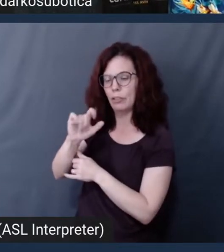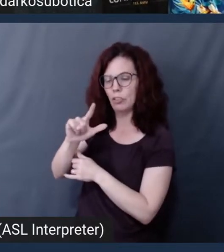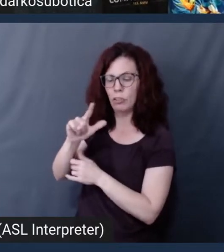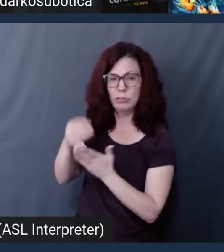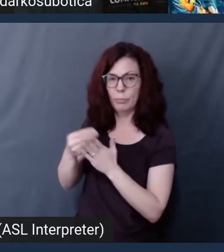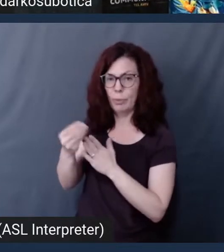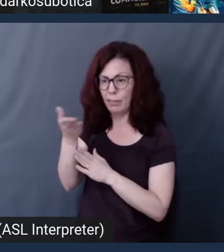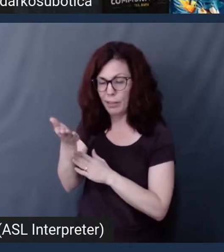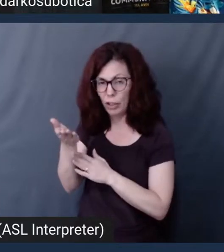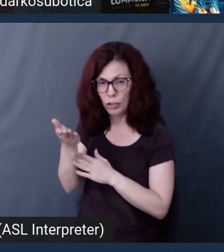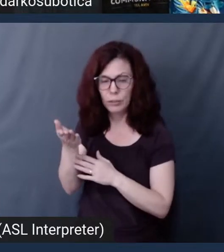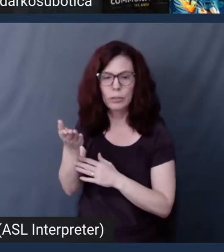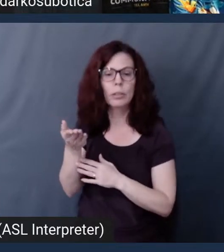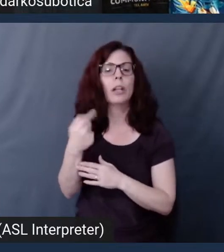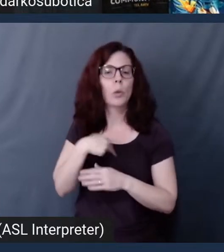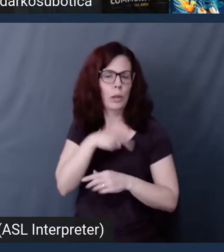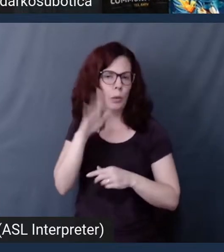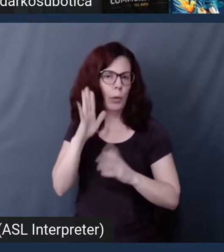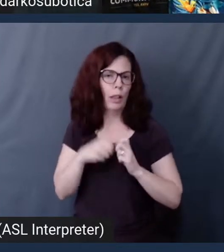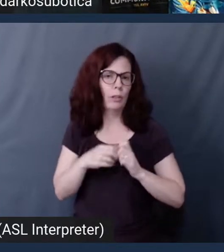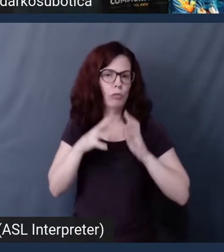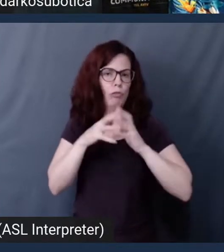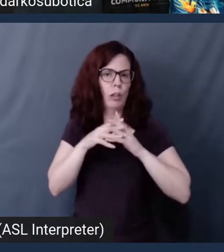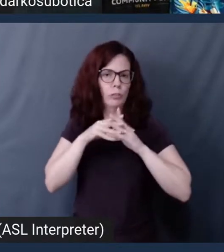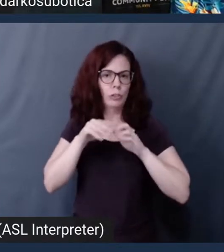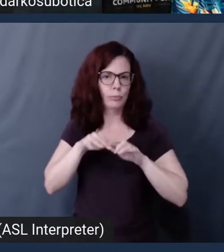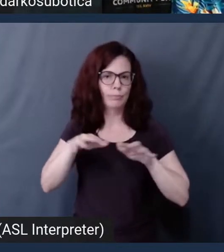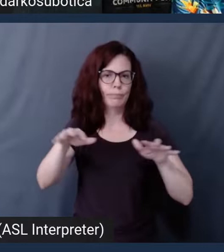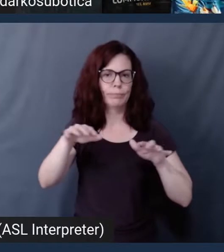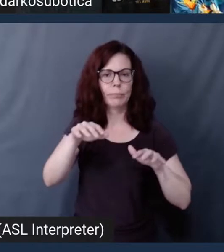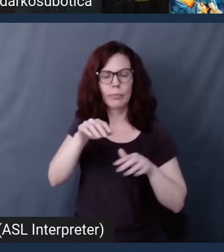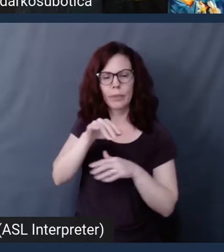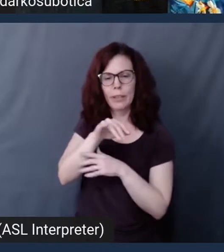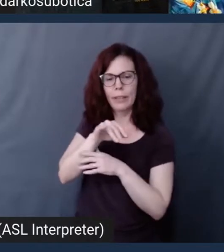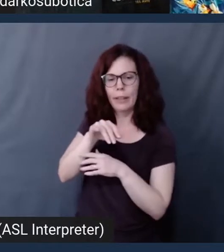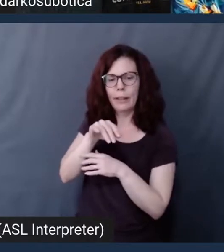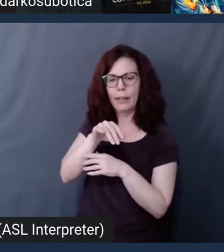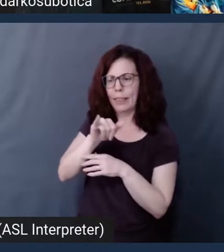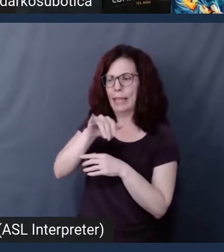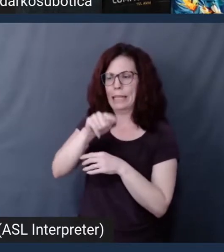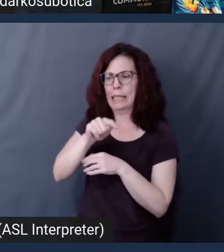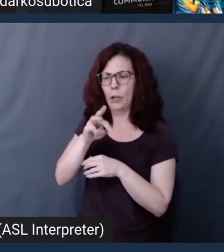We are going to be launching it via Amazon.com very, very soon, in literally a matter of a few days.